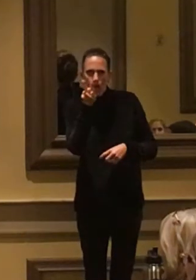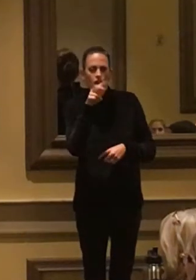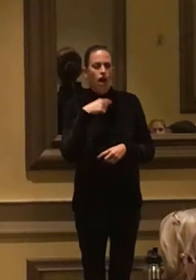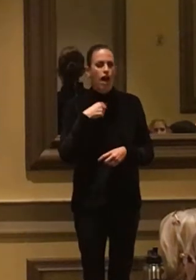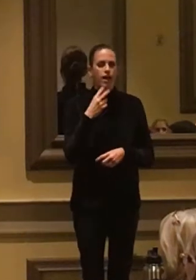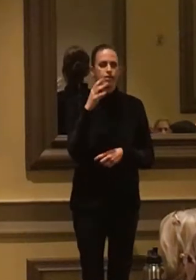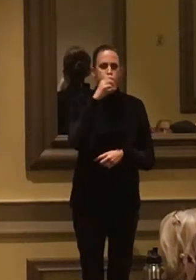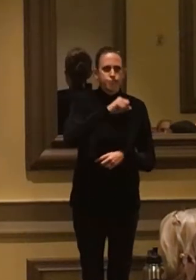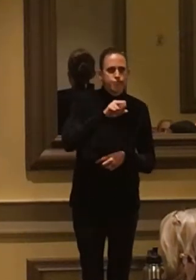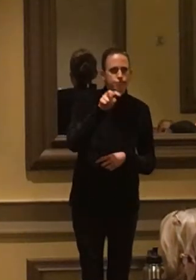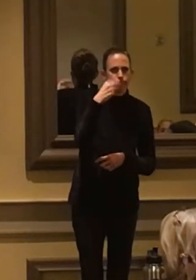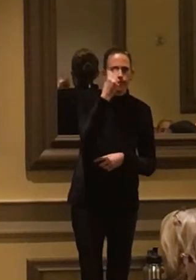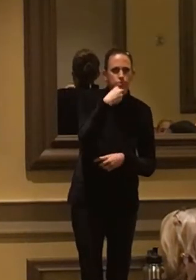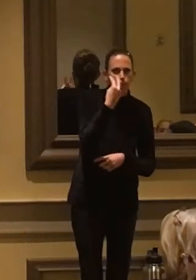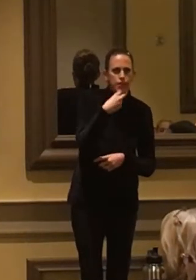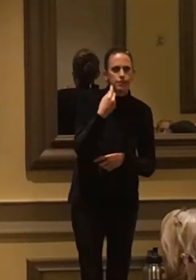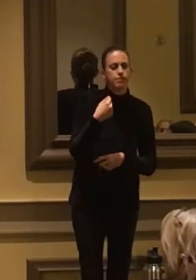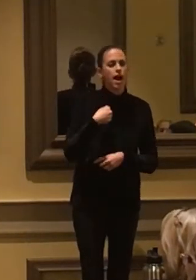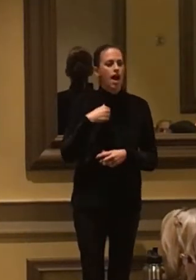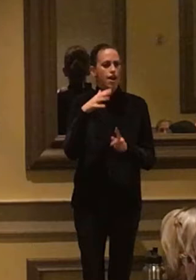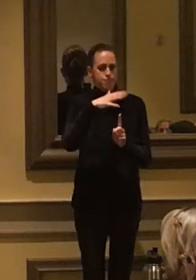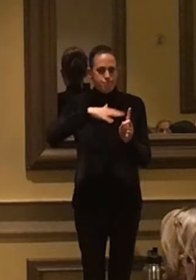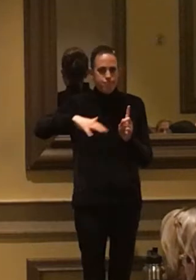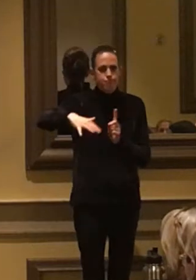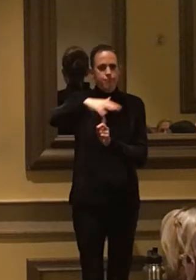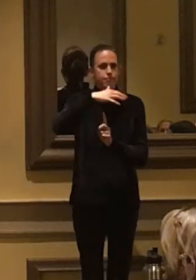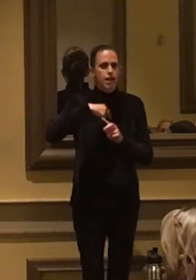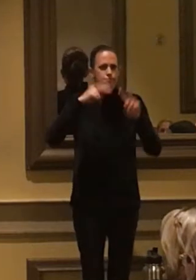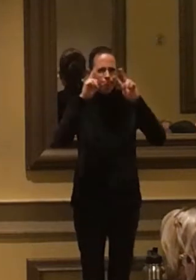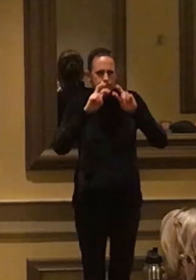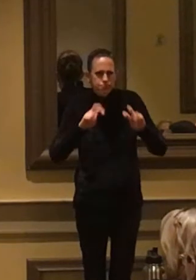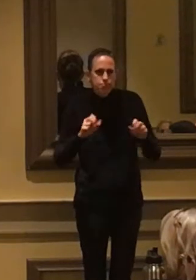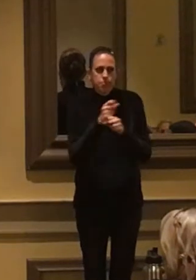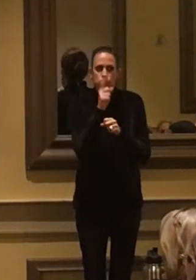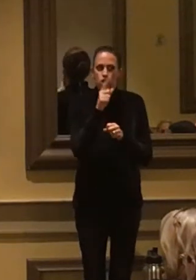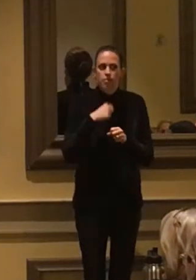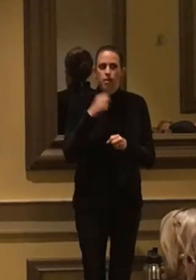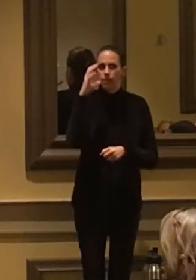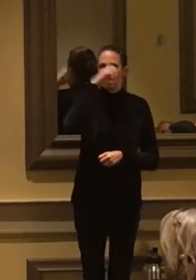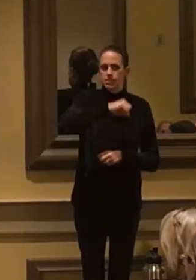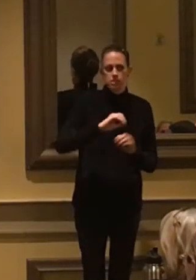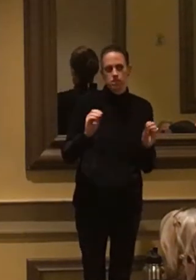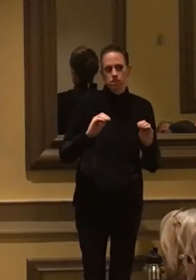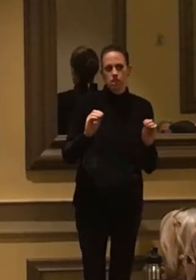I analyze my strategies to make sure I'm not missing anything important or something that could hurt me.